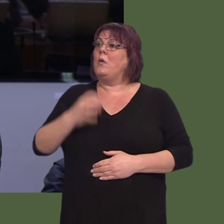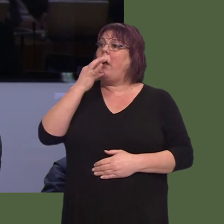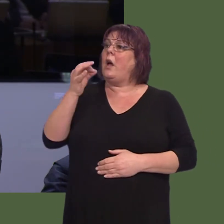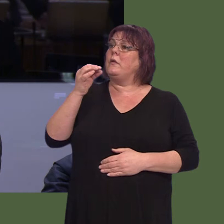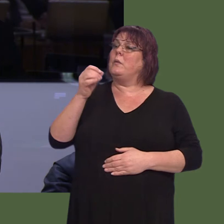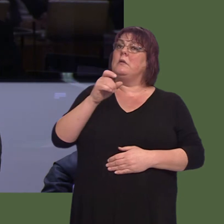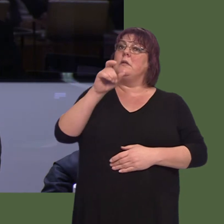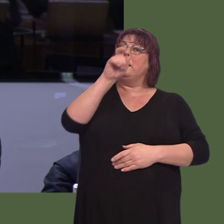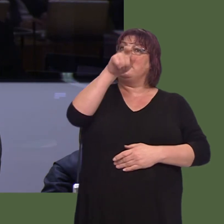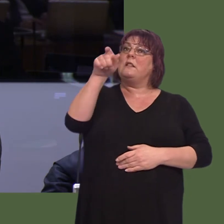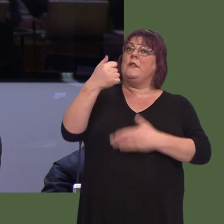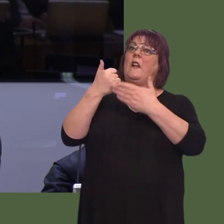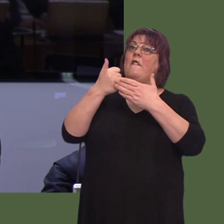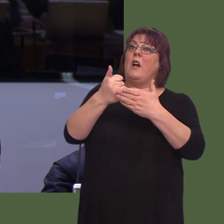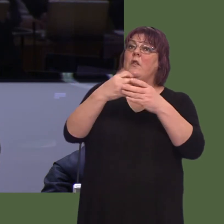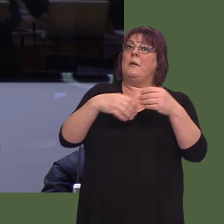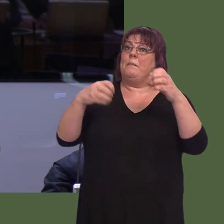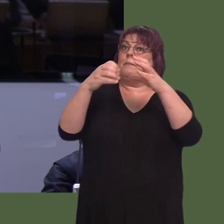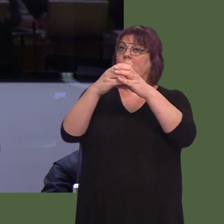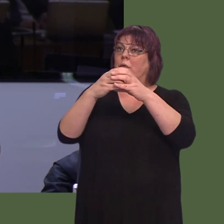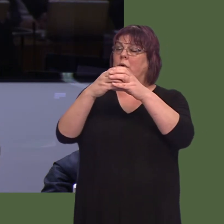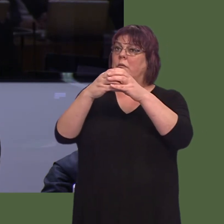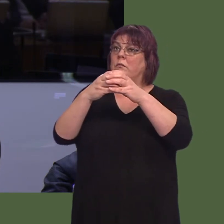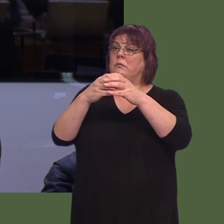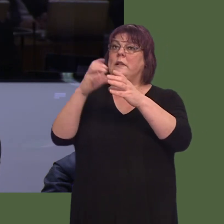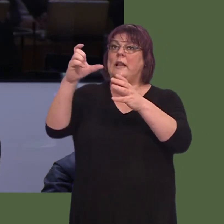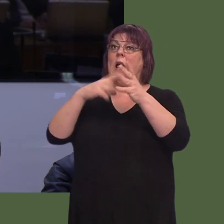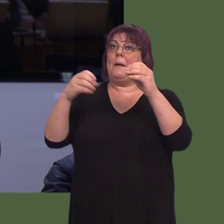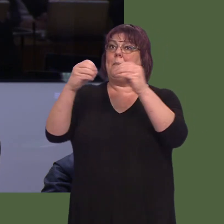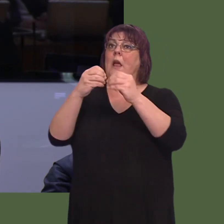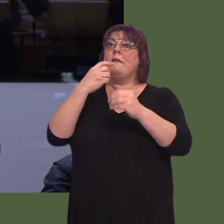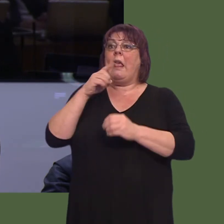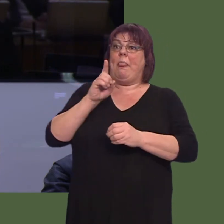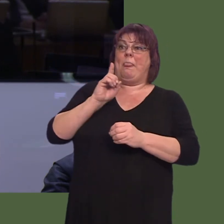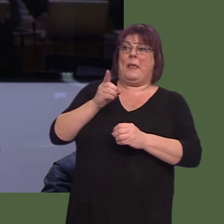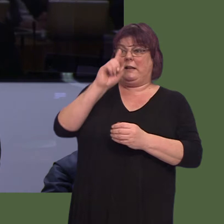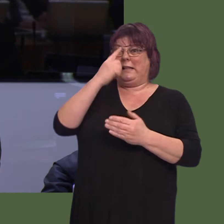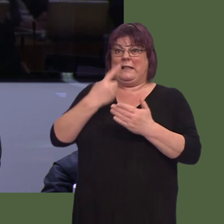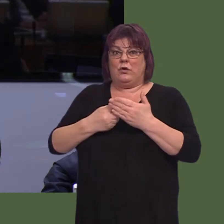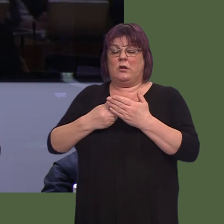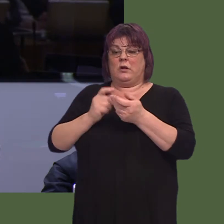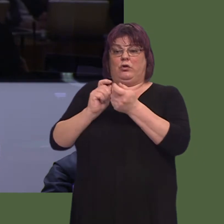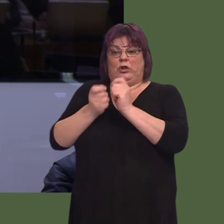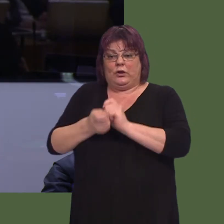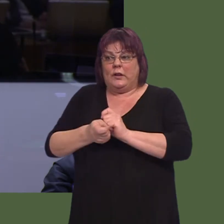bureaux who said that these changes are a very welcome step and will make significant